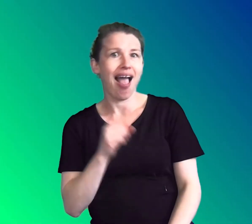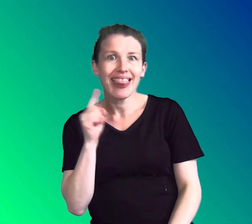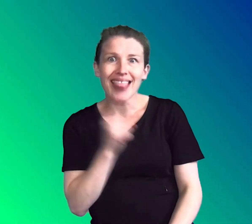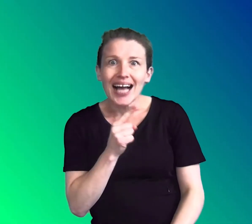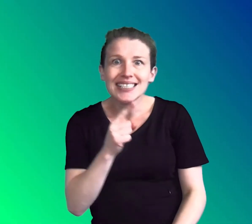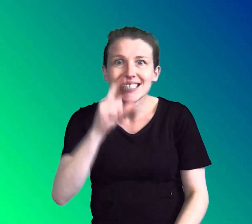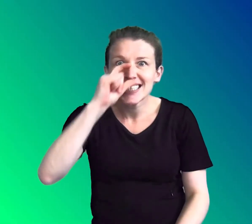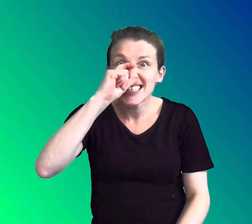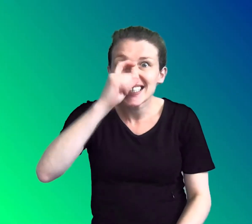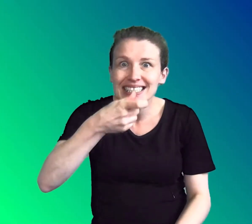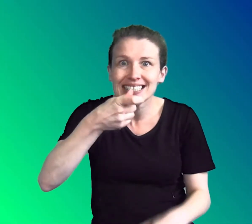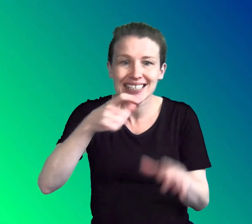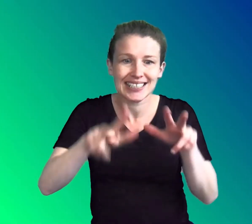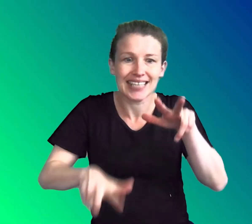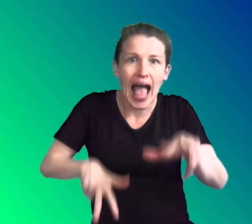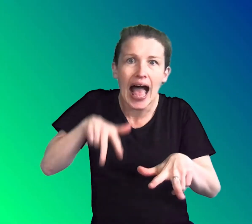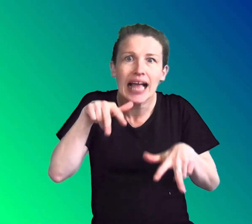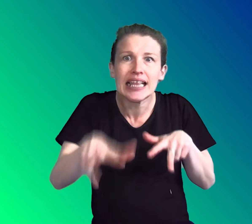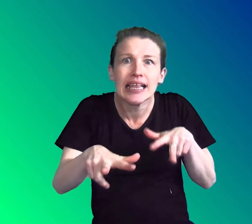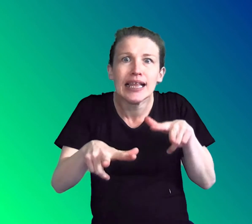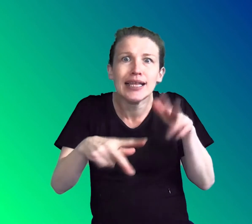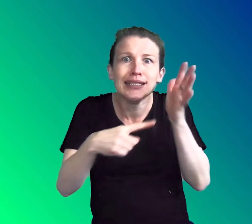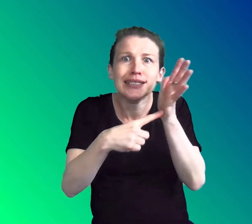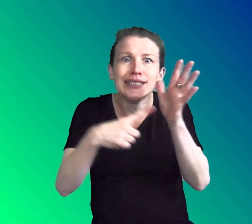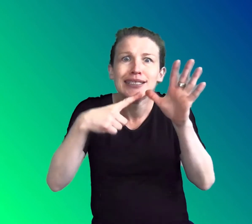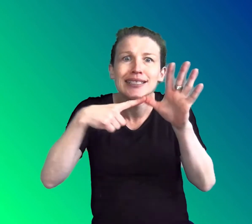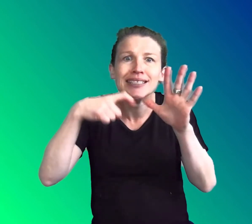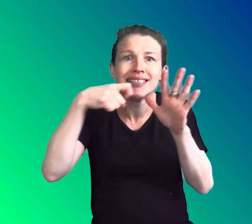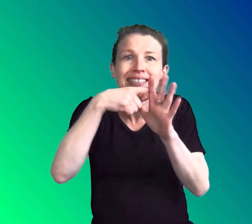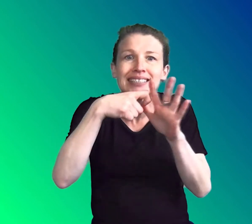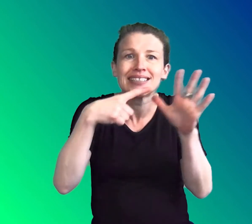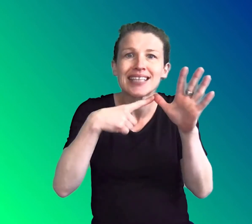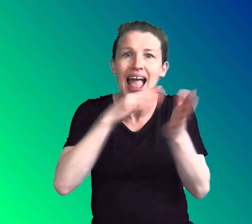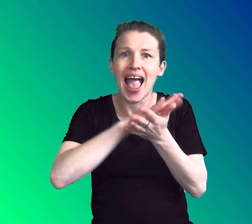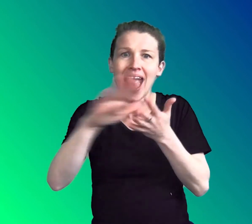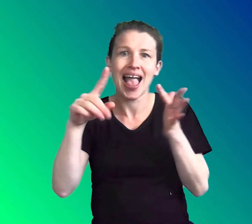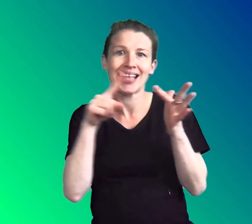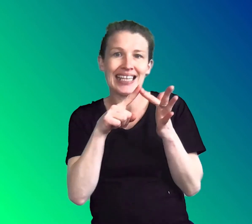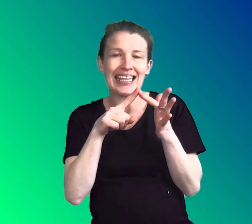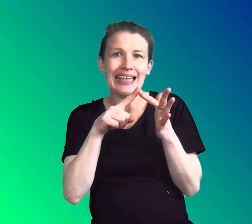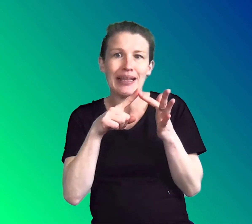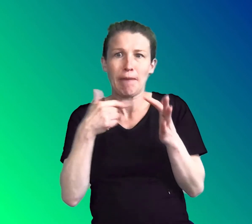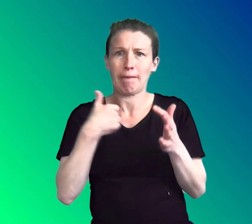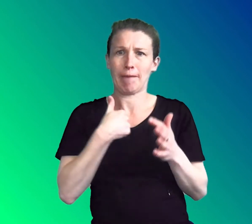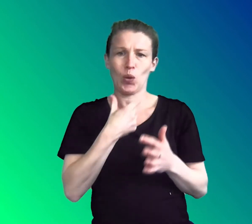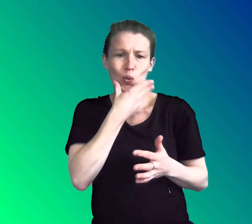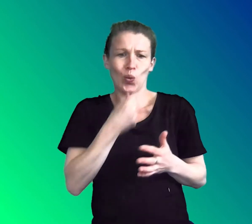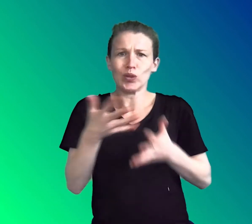That is a takahe!